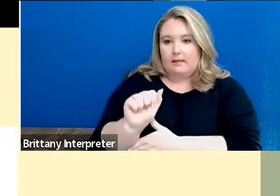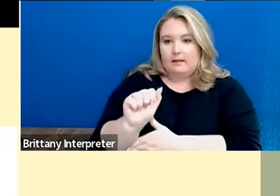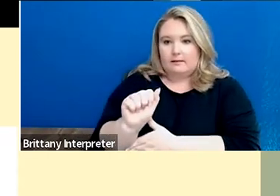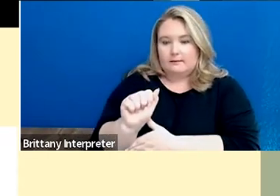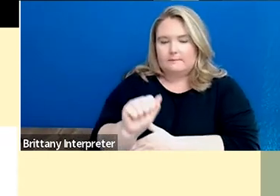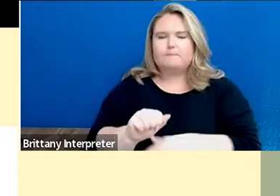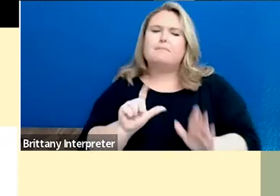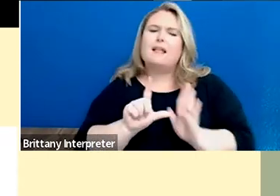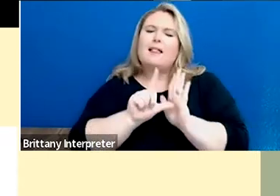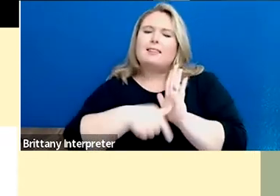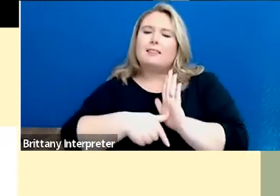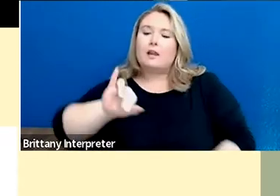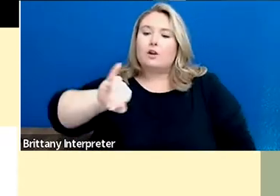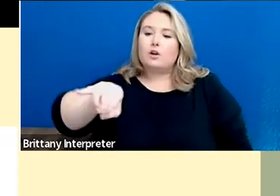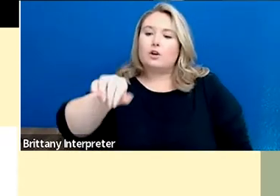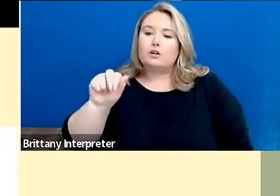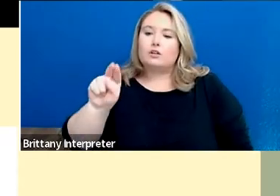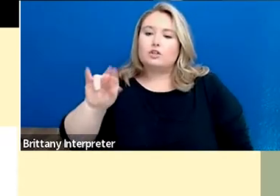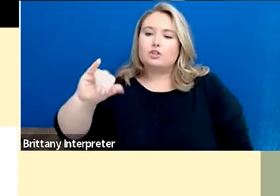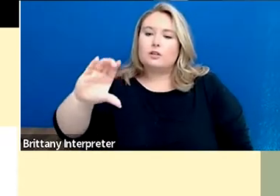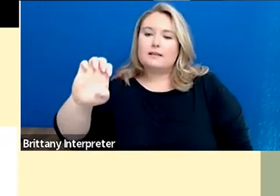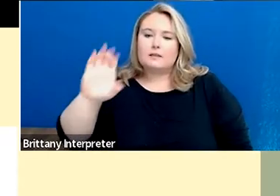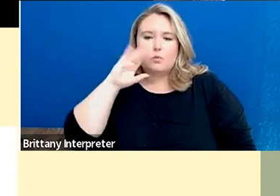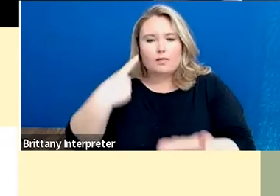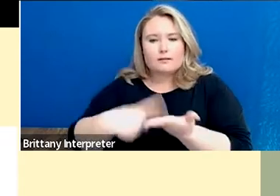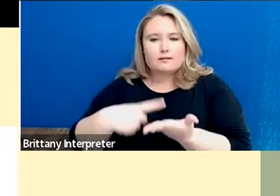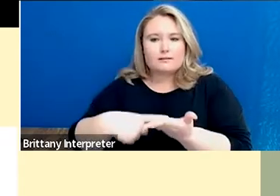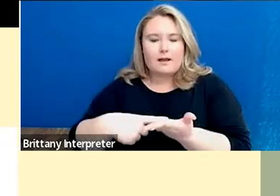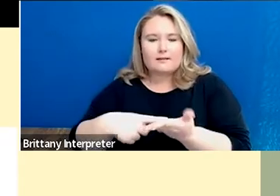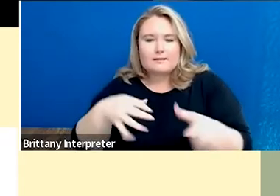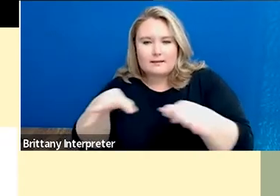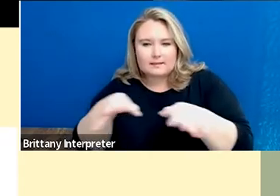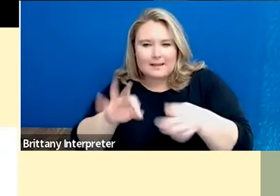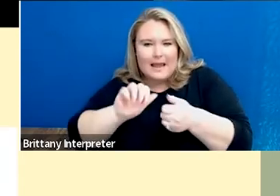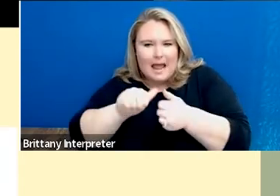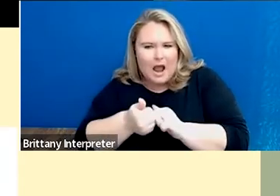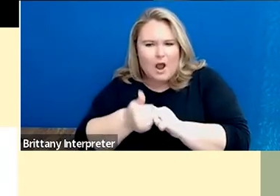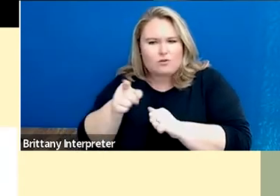she's gonna show you how her organization uses funds from the government to make sure